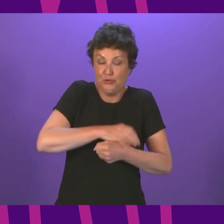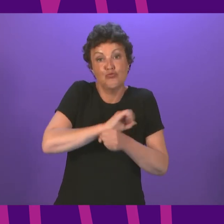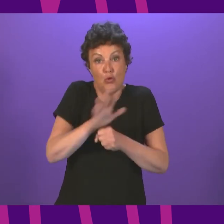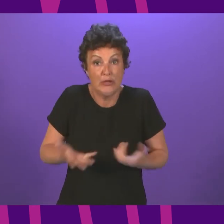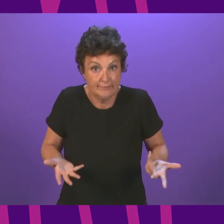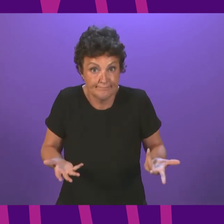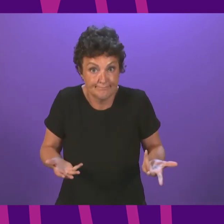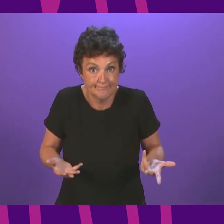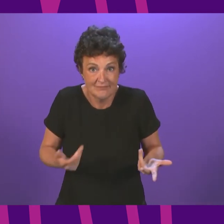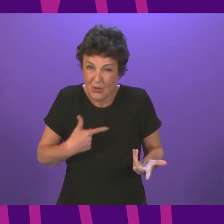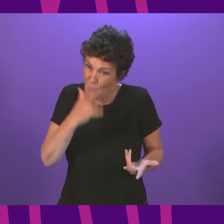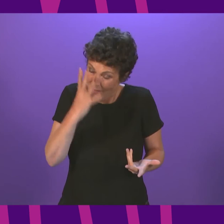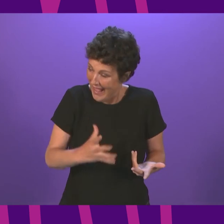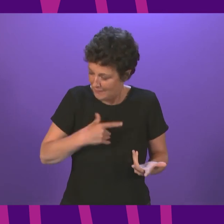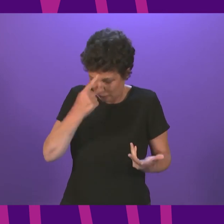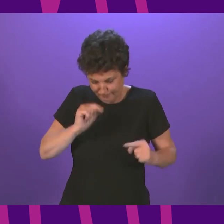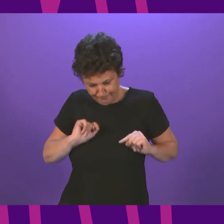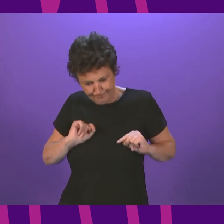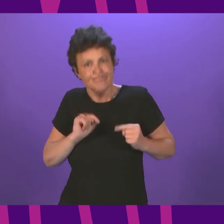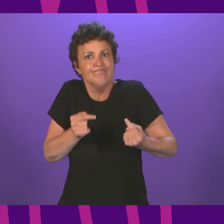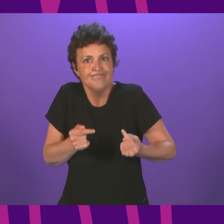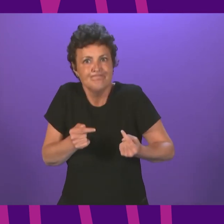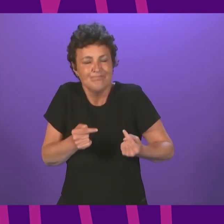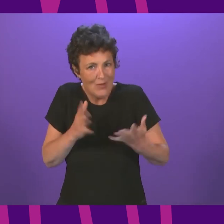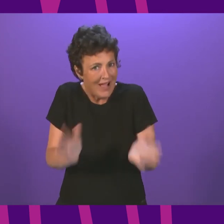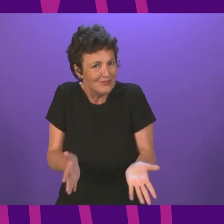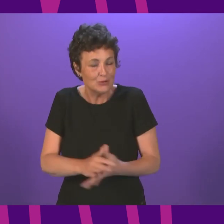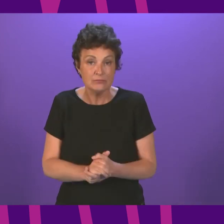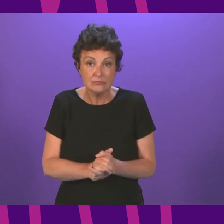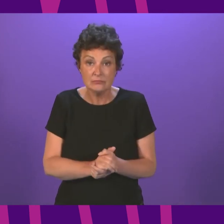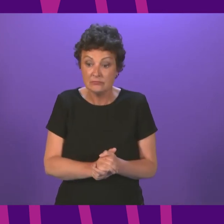For those of us who have been involved in the various stages of this legislation, it